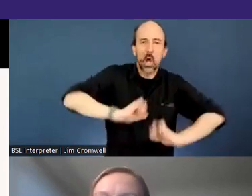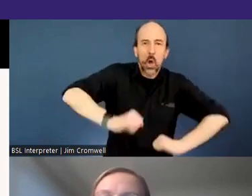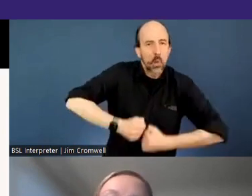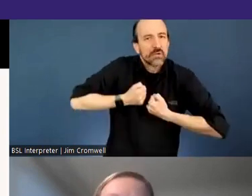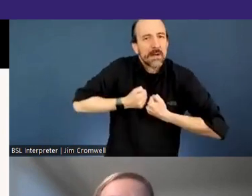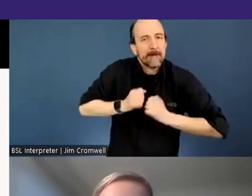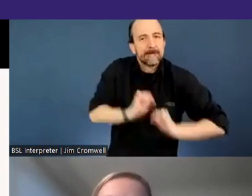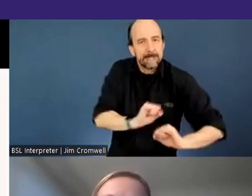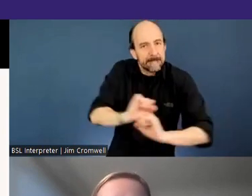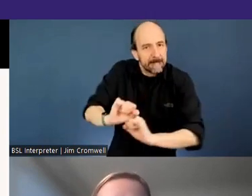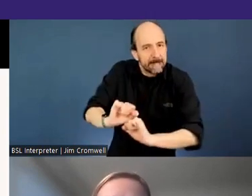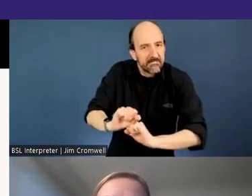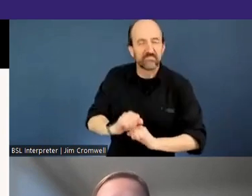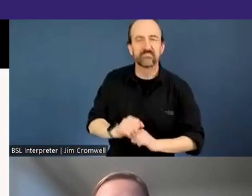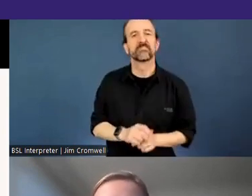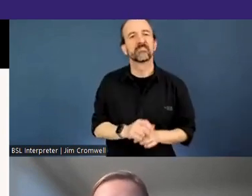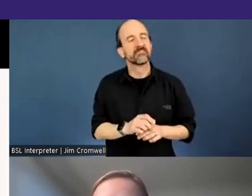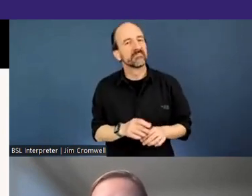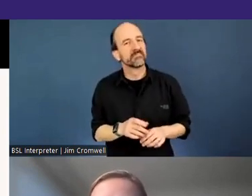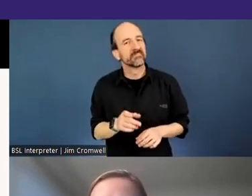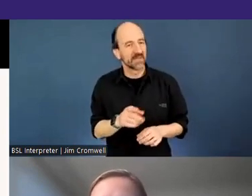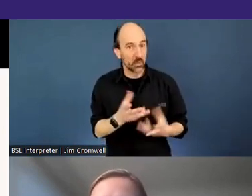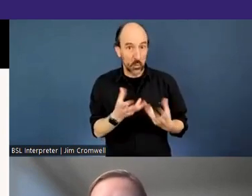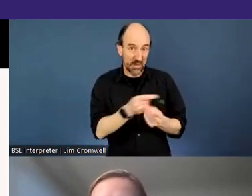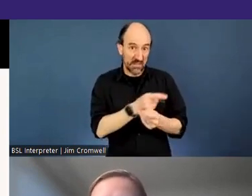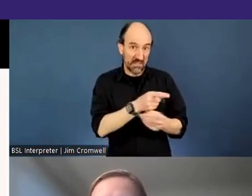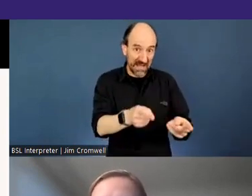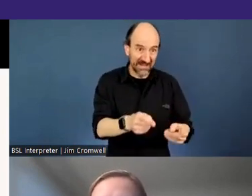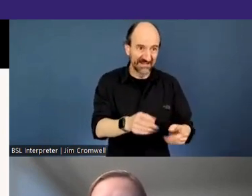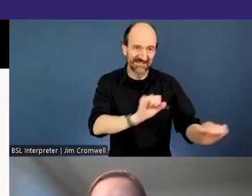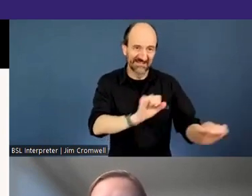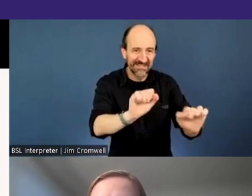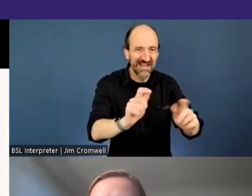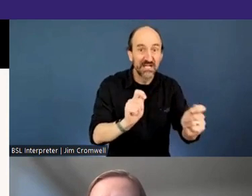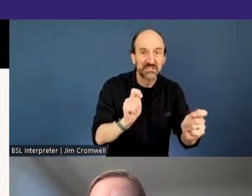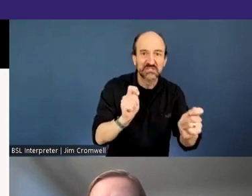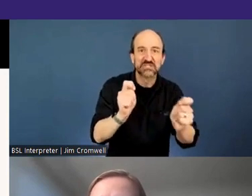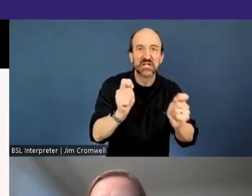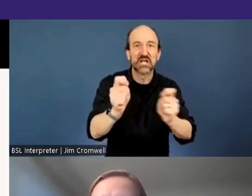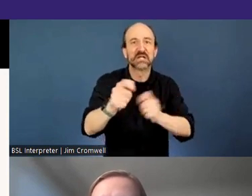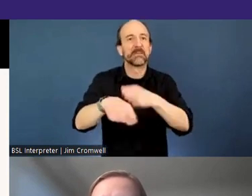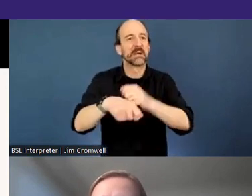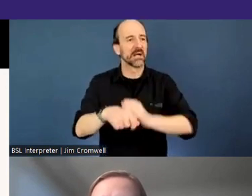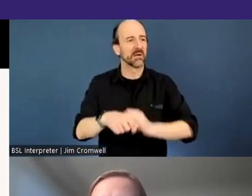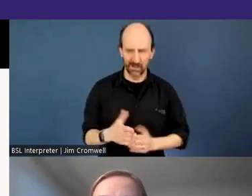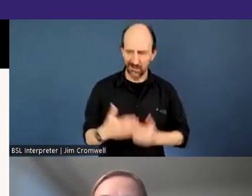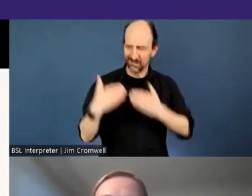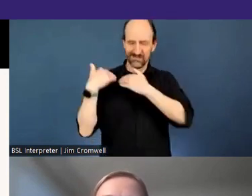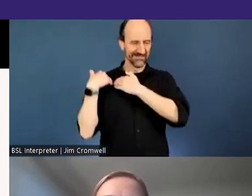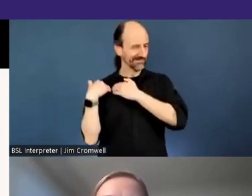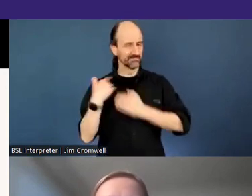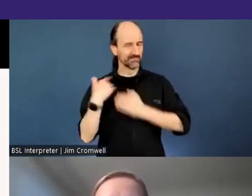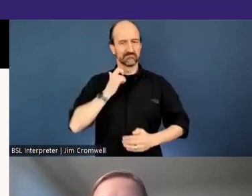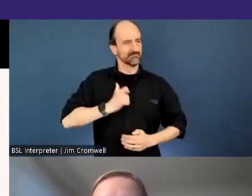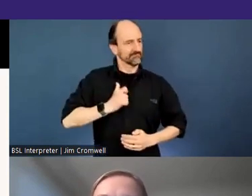we believe emerge significant changes in terms of agency, efficacy and capacity.